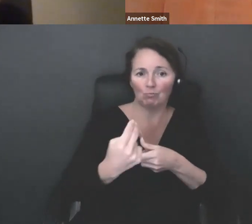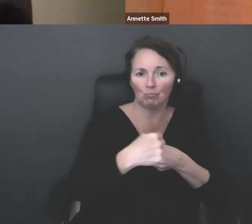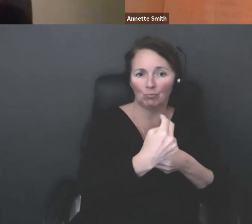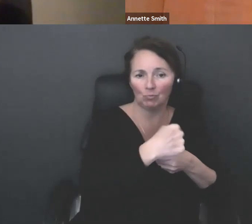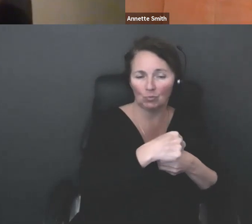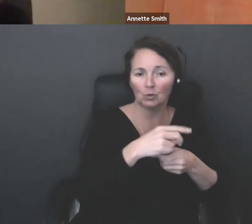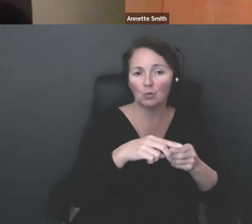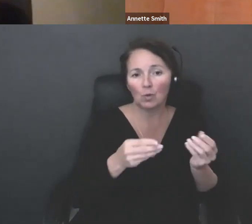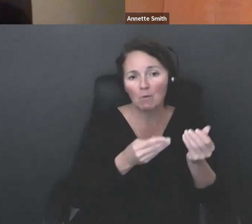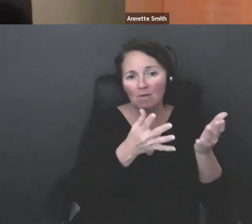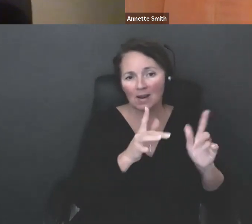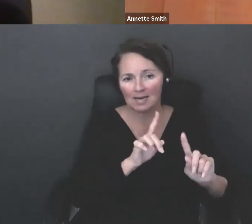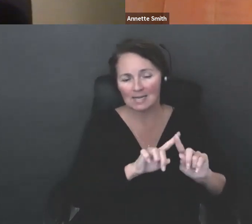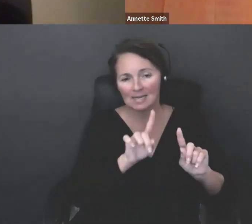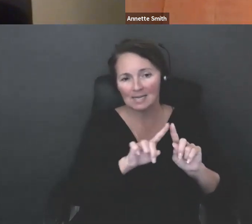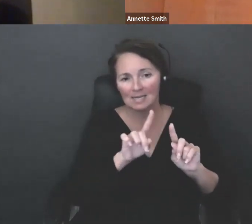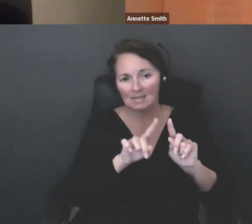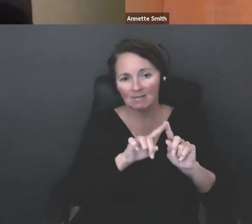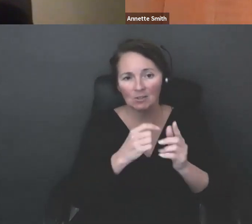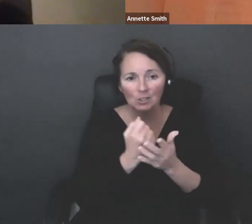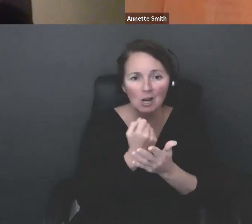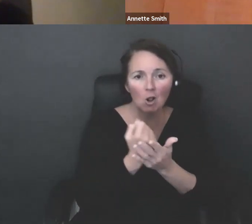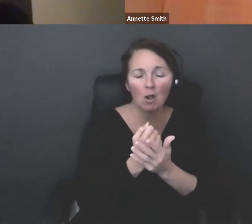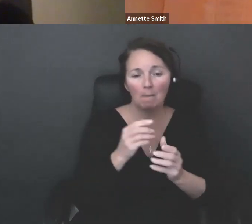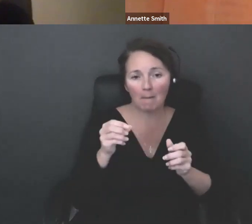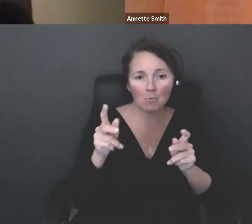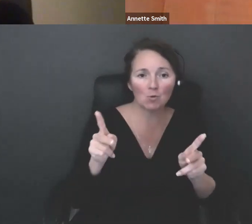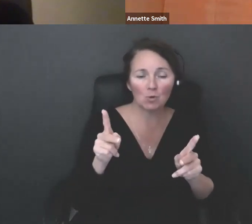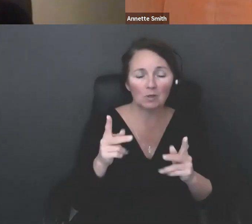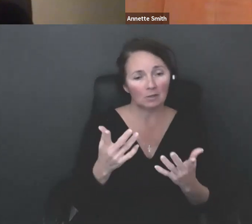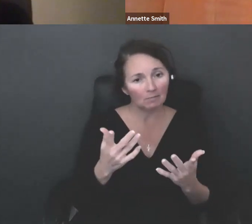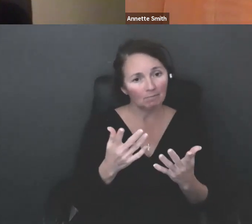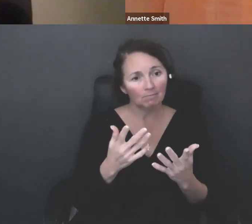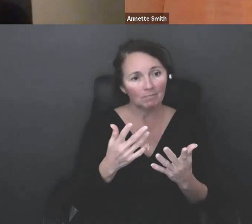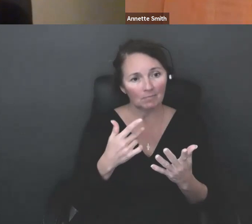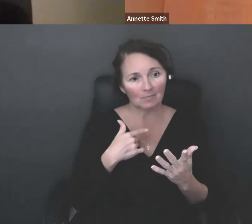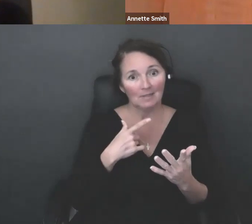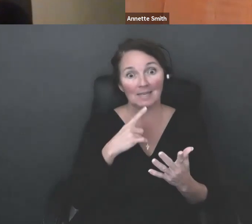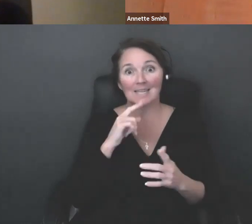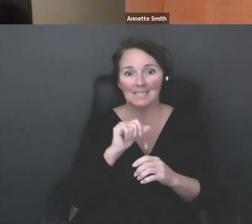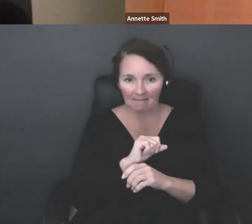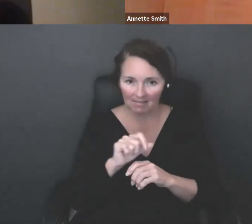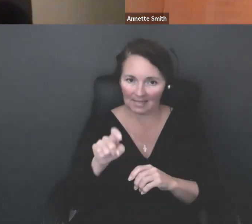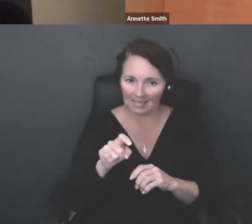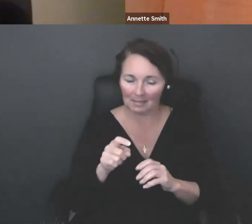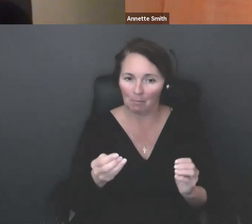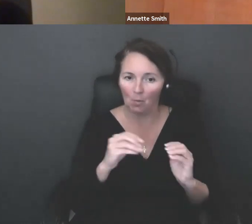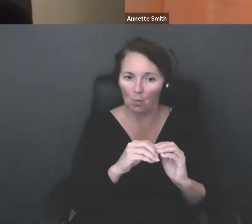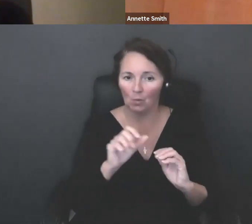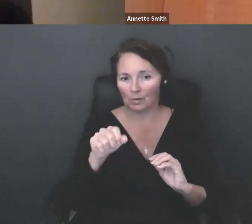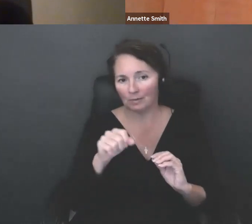to try to get more people of color into the field, and provide different scholarships and opportunities.